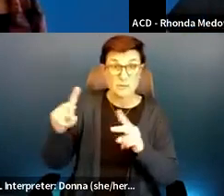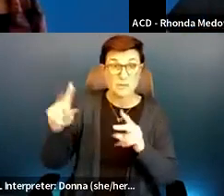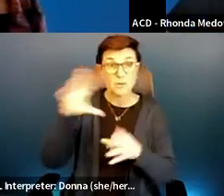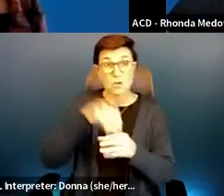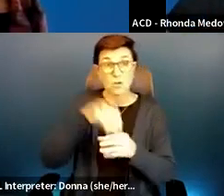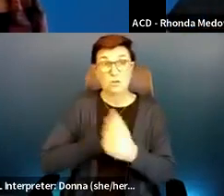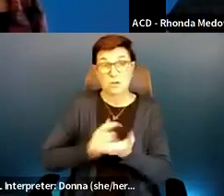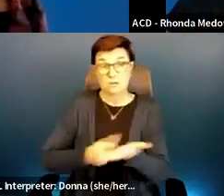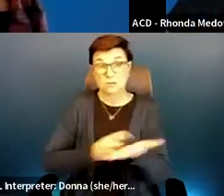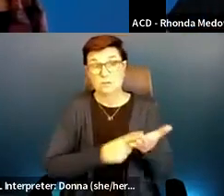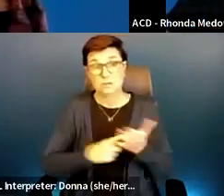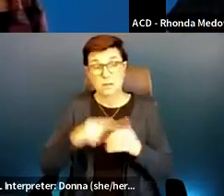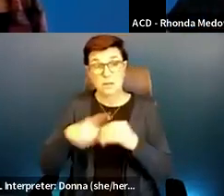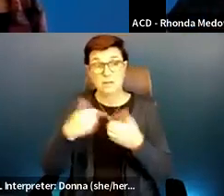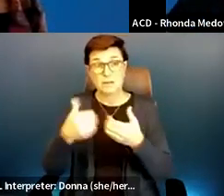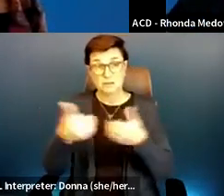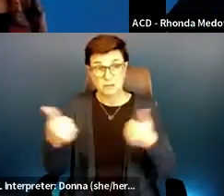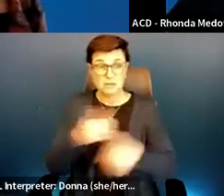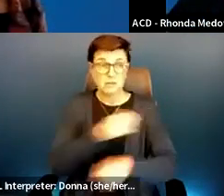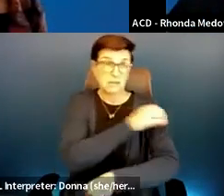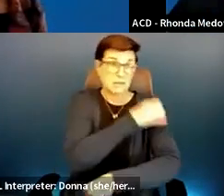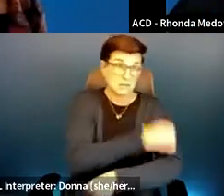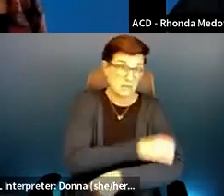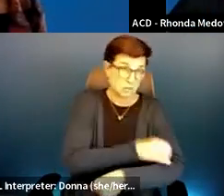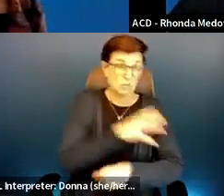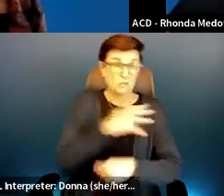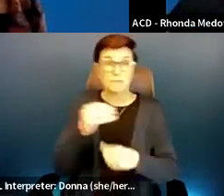of clinical and research lab space and functions.